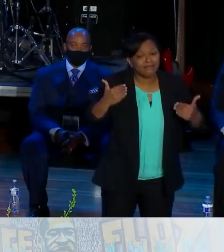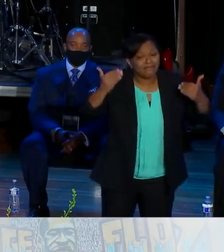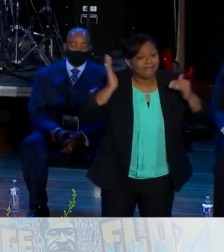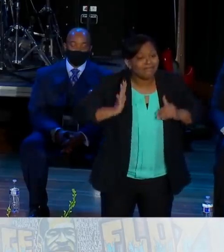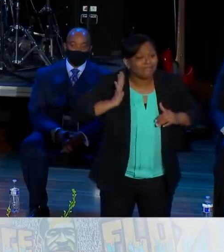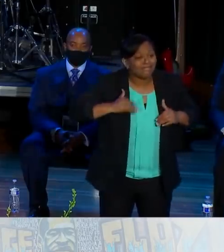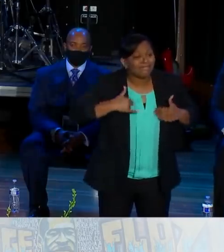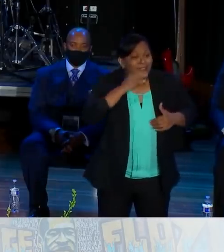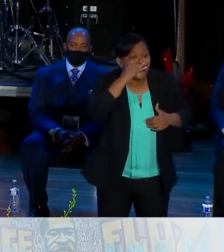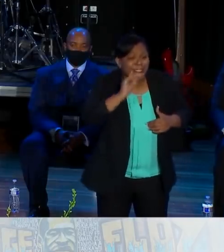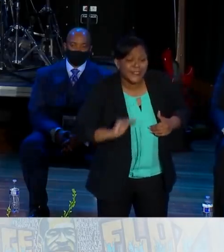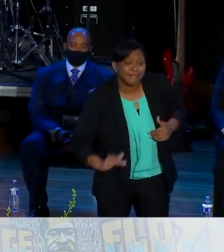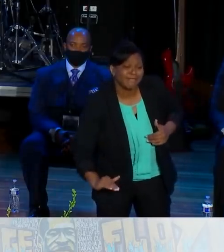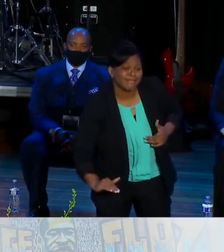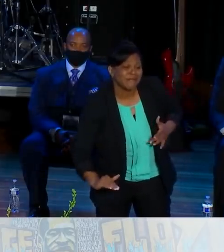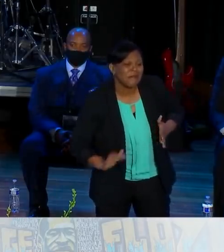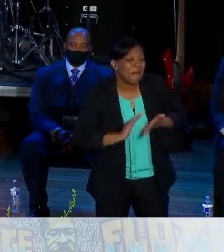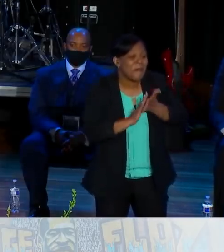THE PEOPLE WHO REALLY KNEW